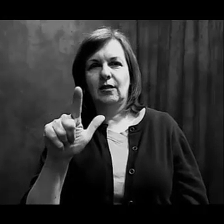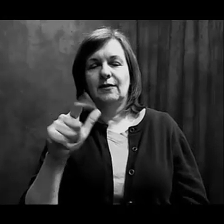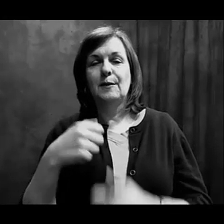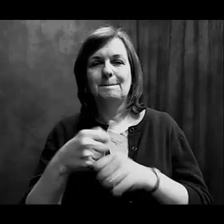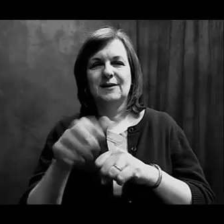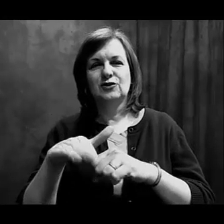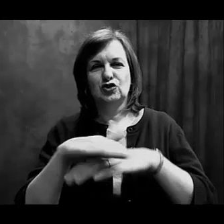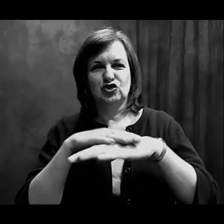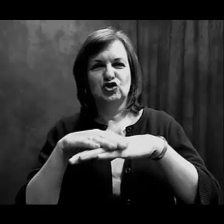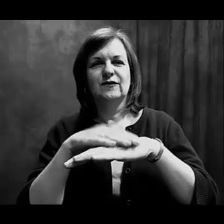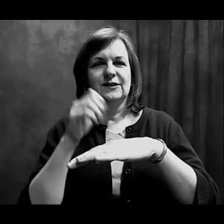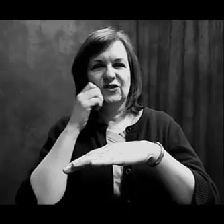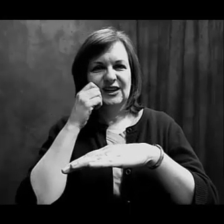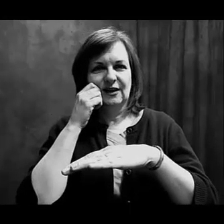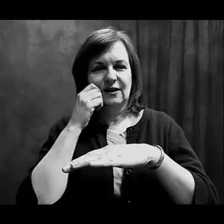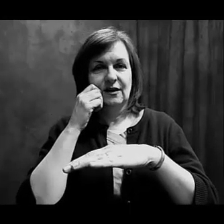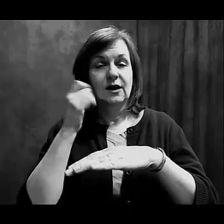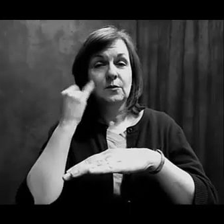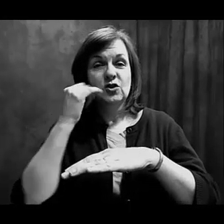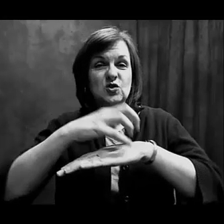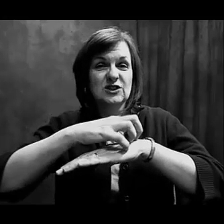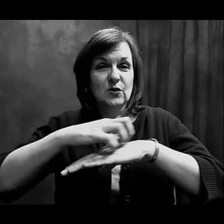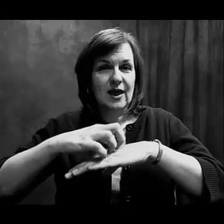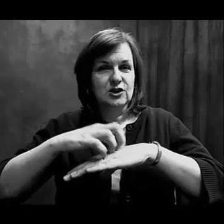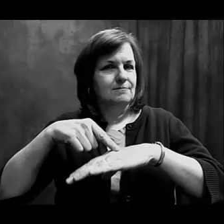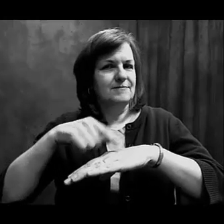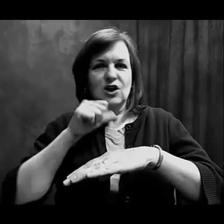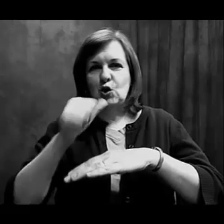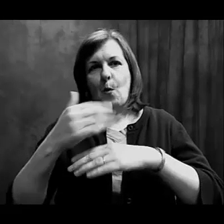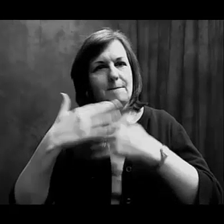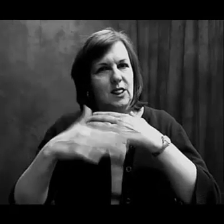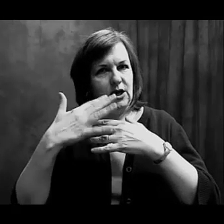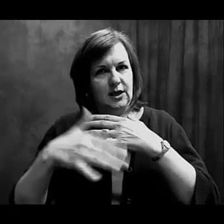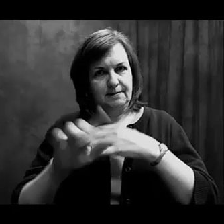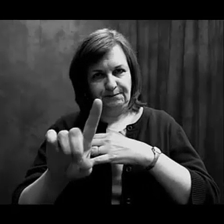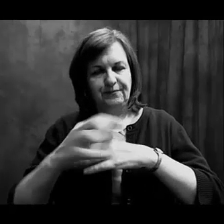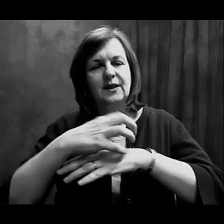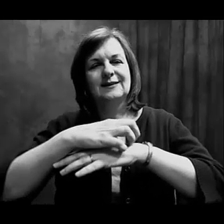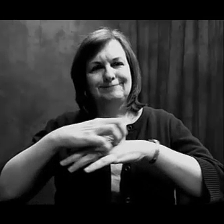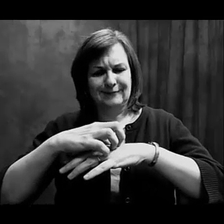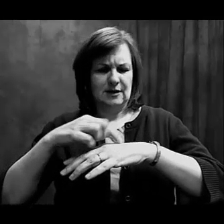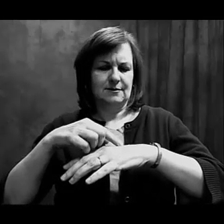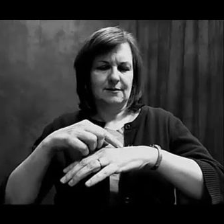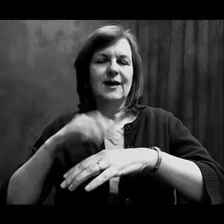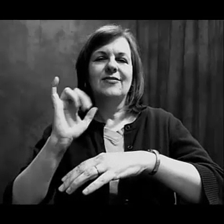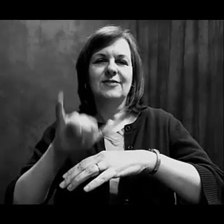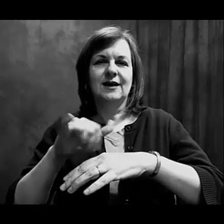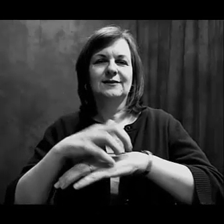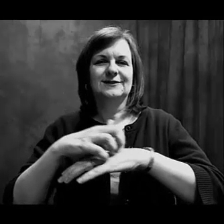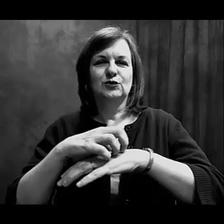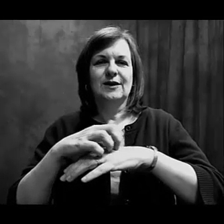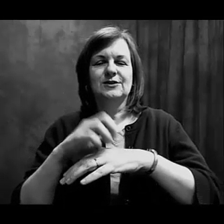and it actually forms the surface layer so when you scratch yourself but you don't bleed this is the layer you're scratching